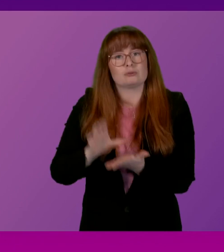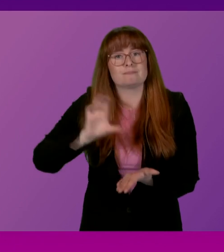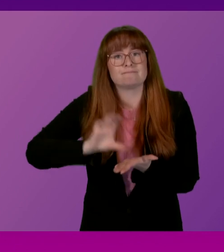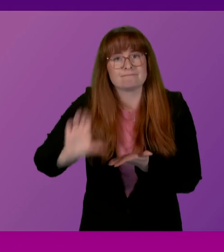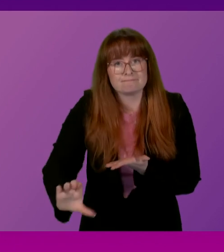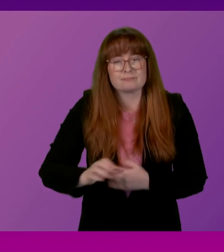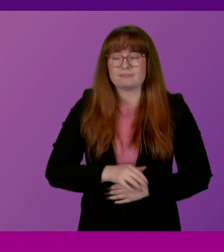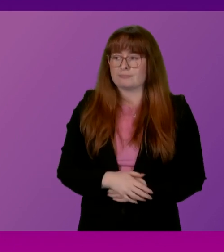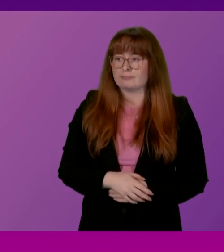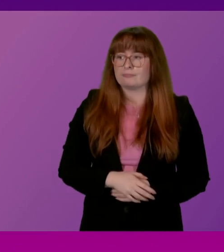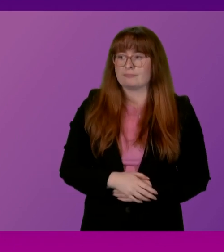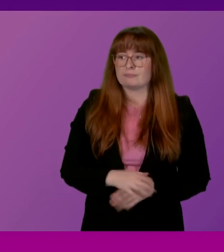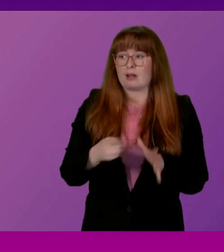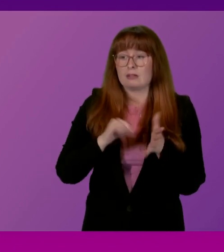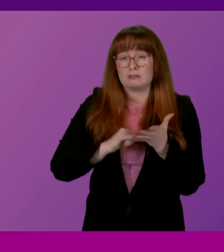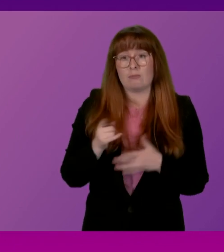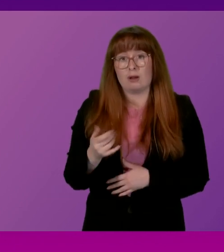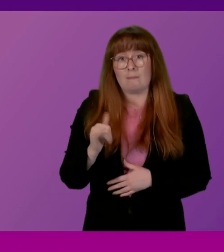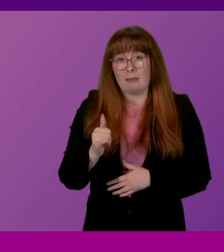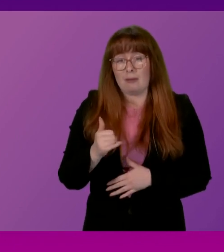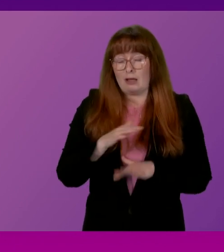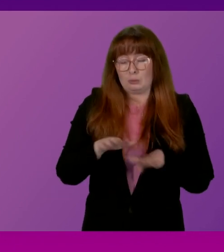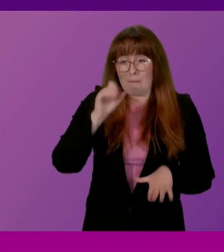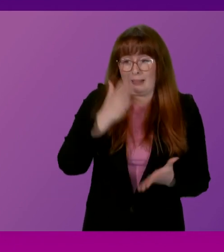The First Minister might not choose to believe the police, but I believe them when they say